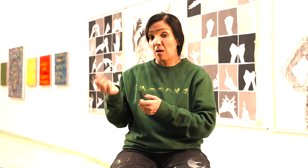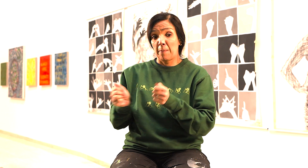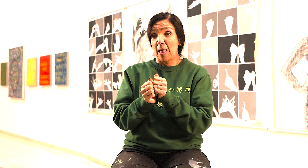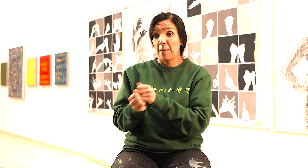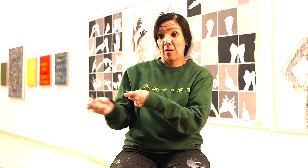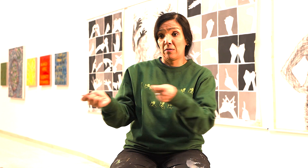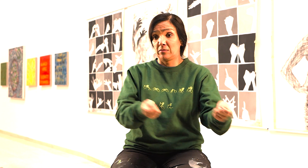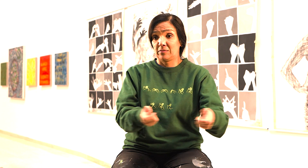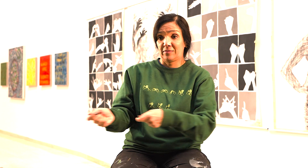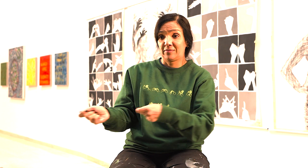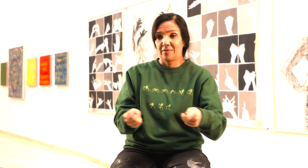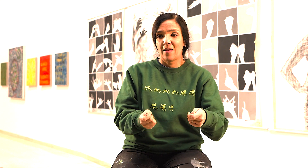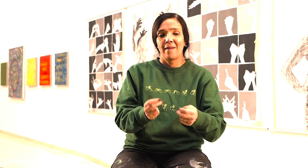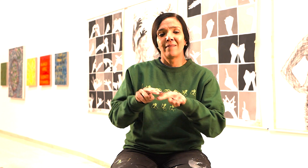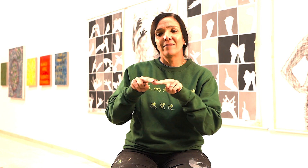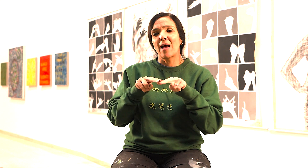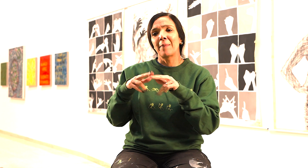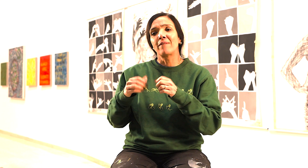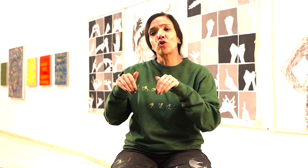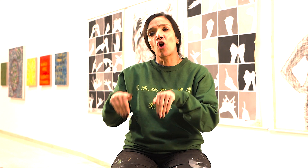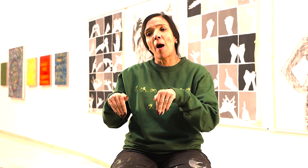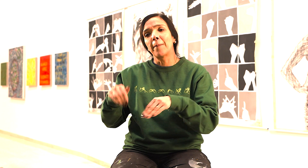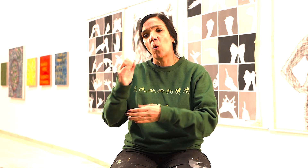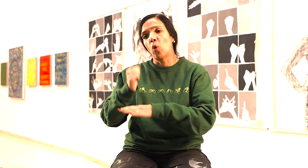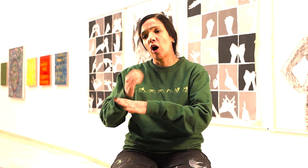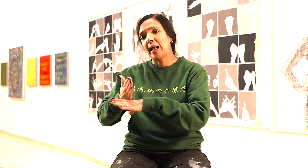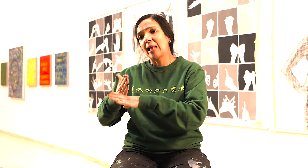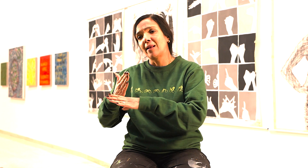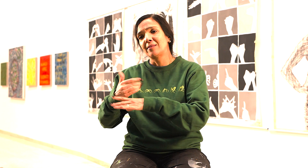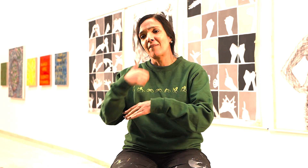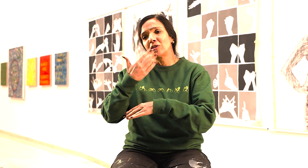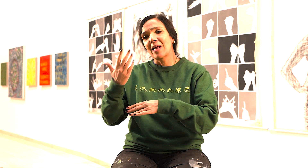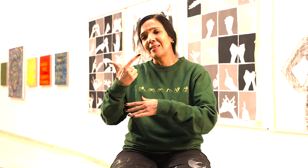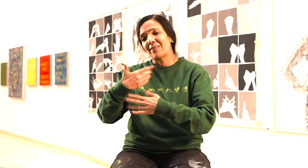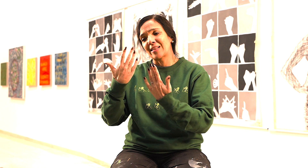My mother used to furnish me with paper. My family, at the time--I should give you context--owned a shop